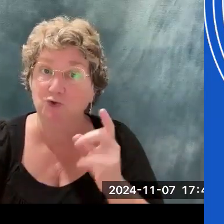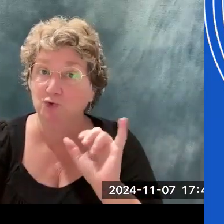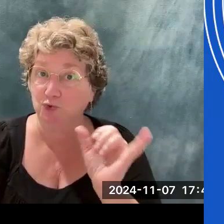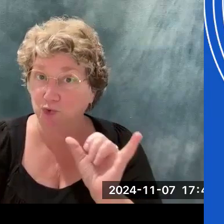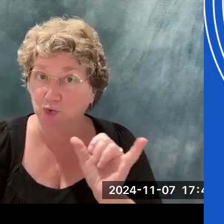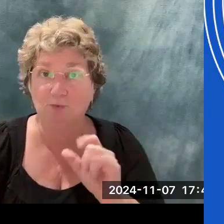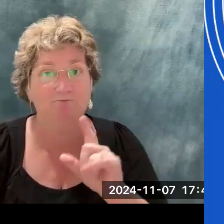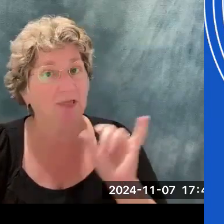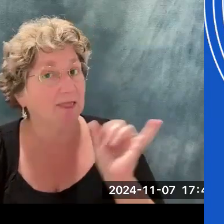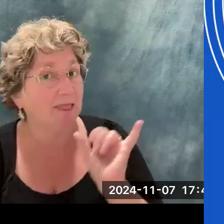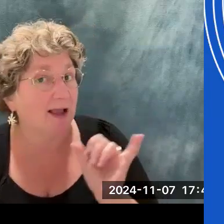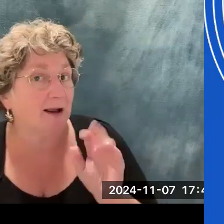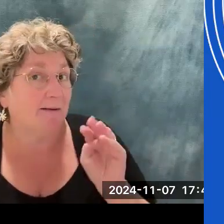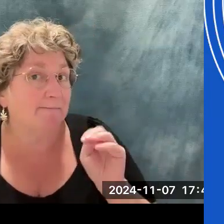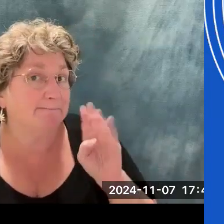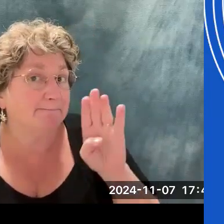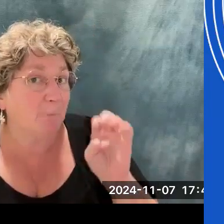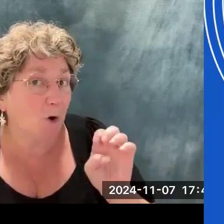as well as urgent crisis centers on there.